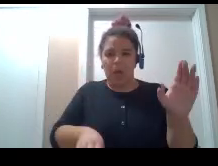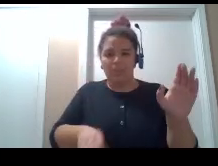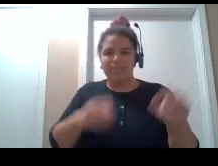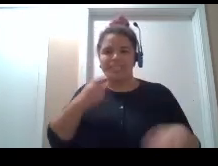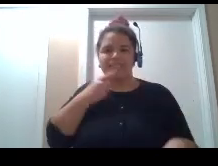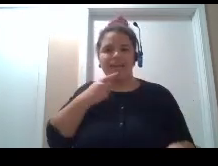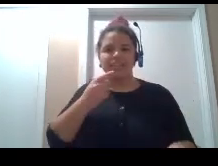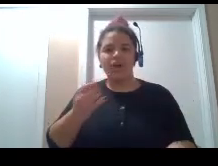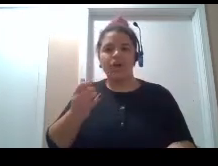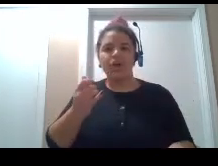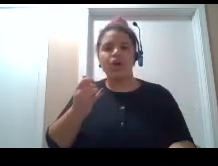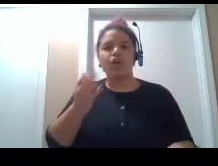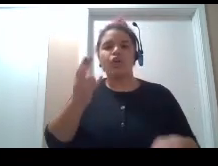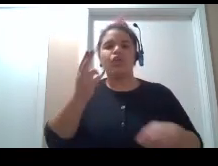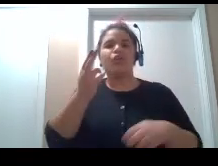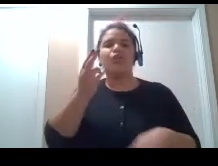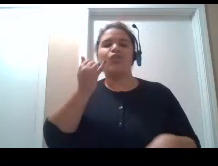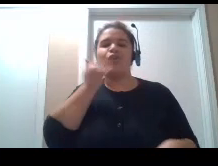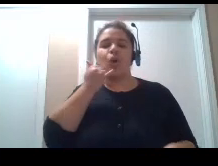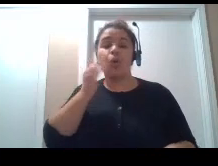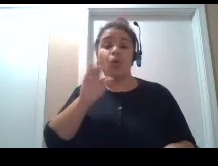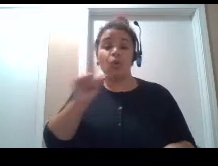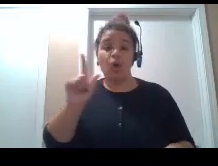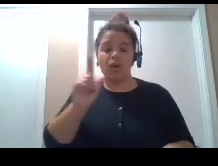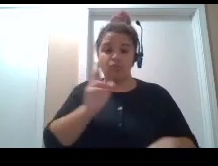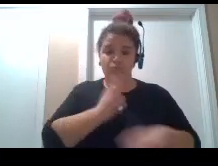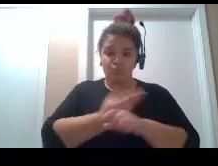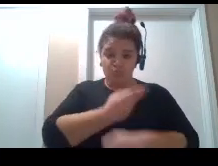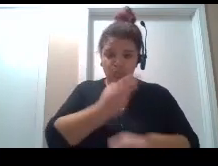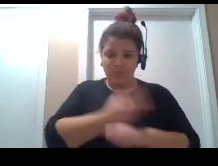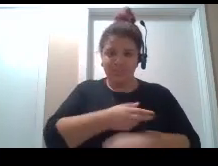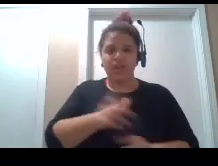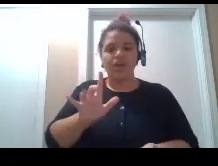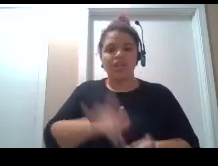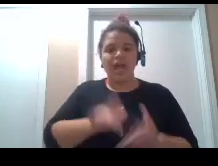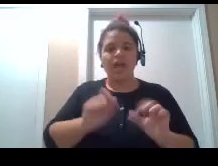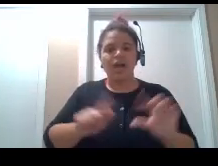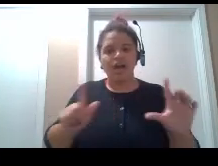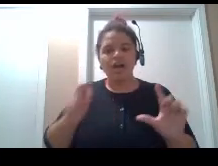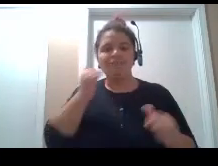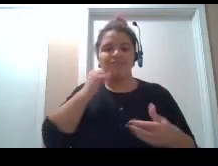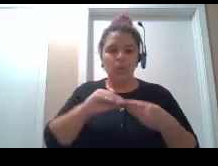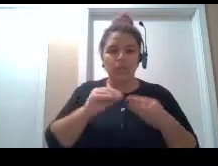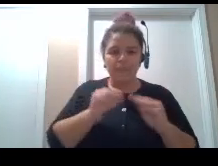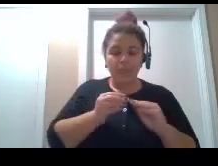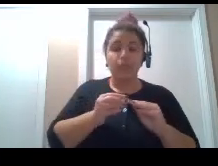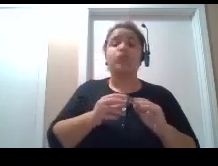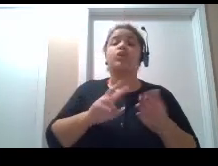also brings up the phone number and Conference ID. This will also mute your video and